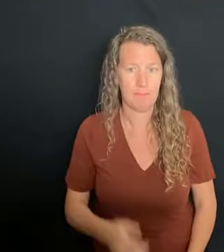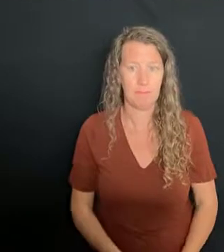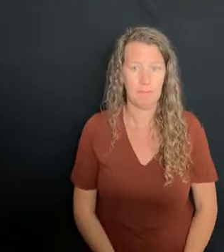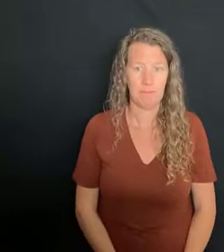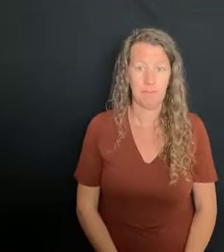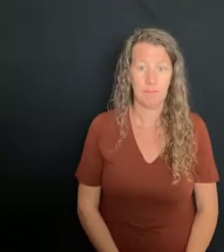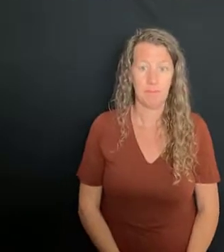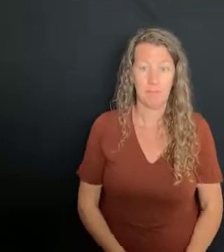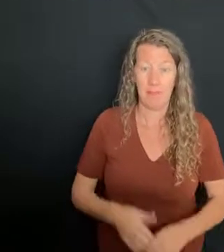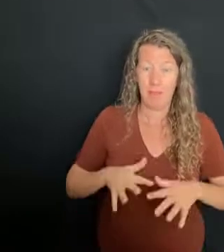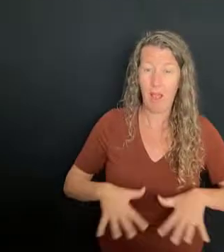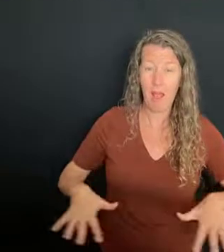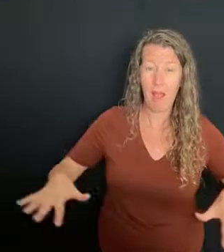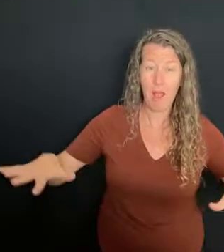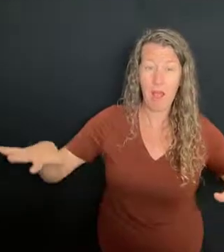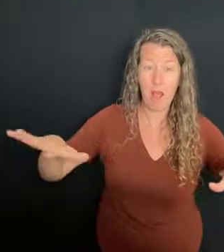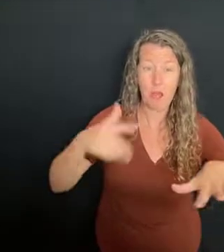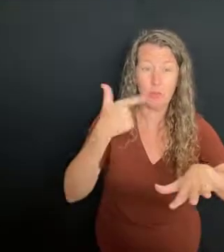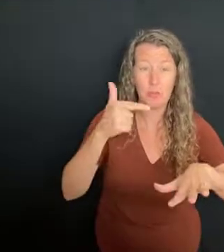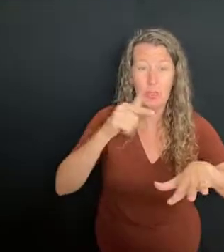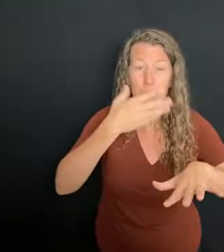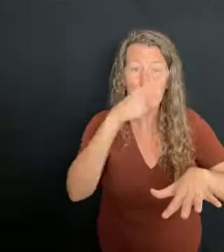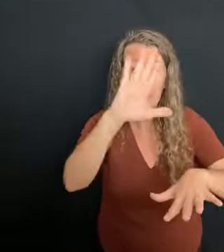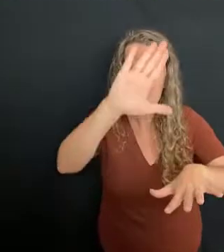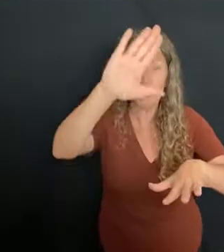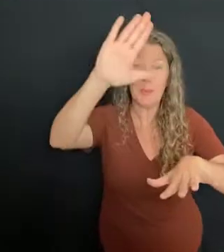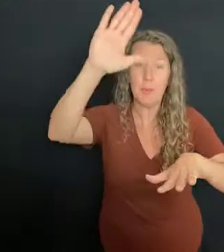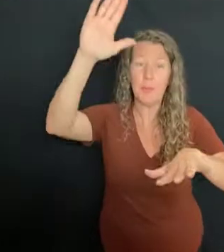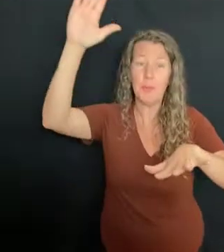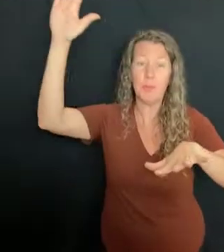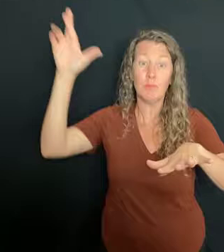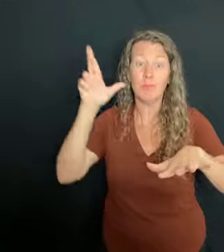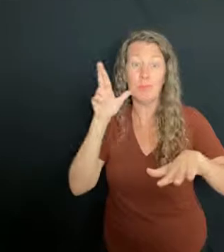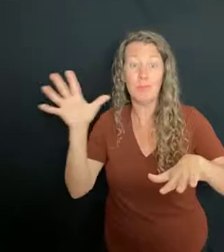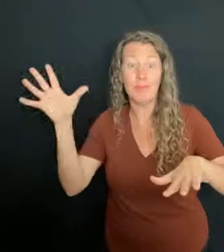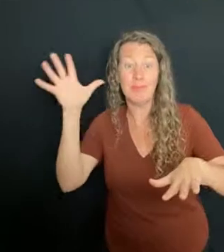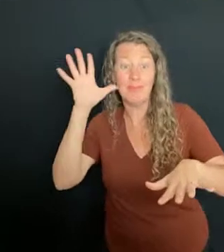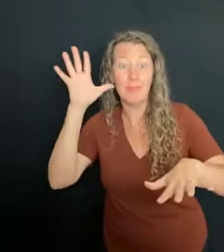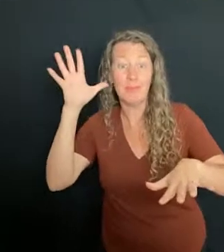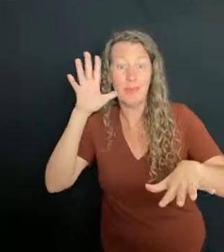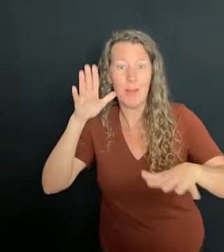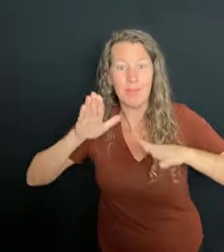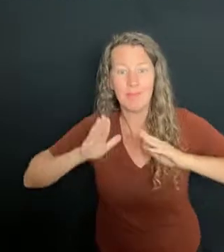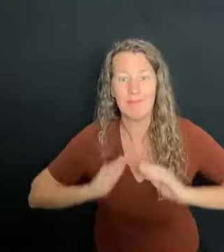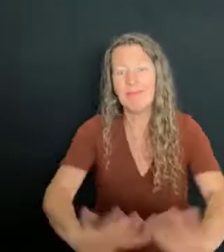Rosalee's mommy pushes Rosalee's platform swing. A speech bubble beside Rosalee's mommy